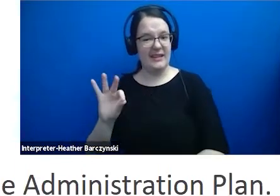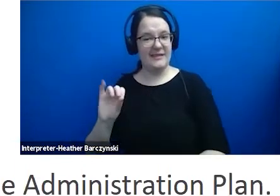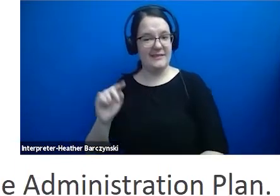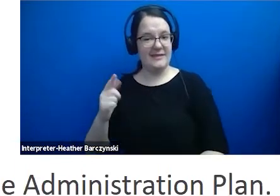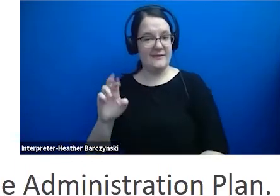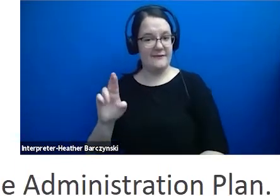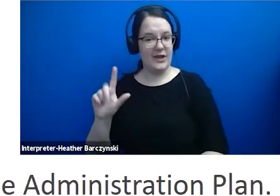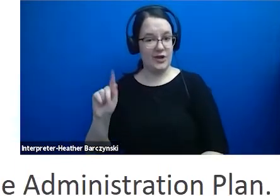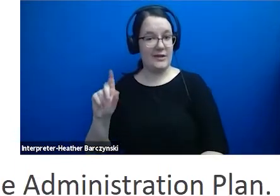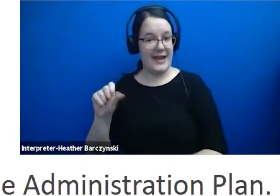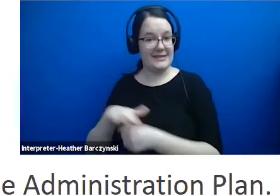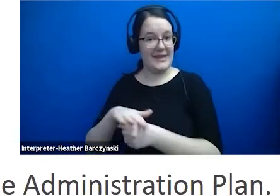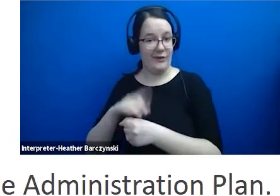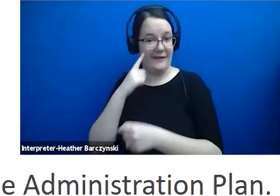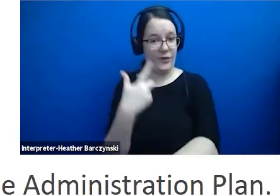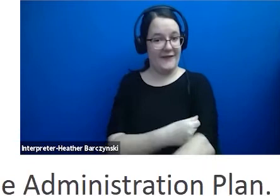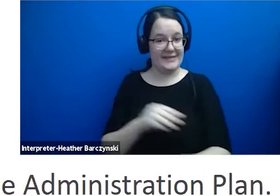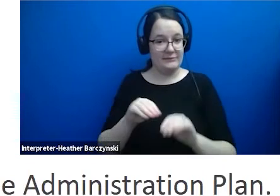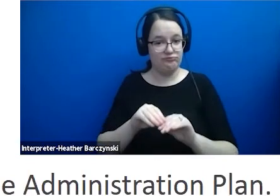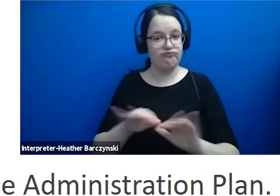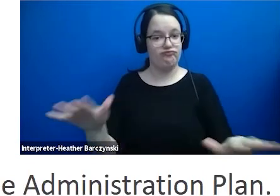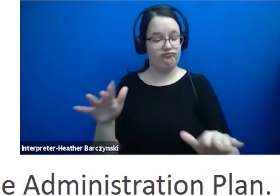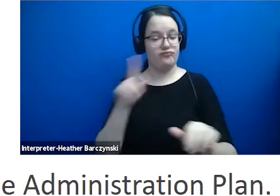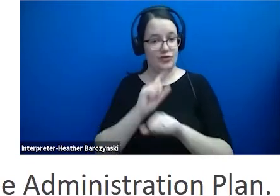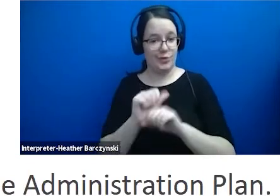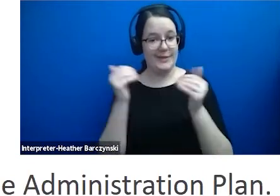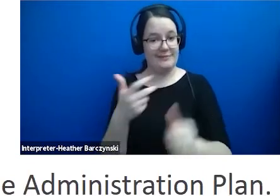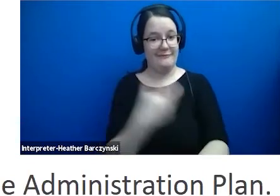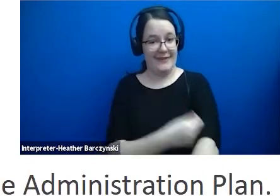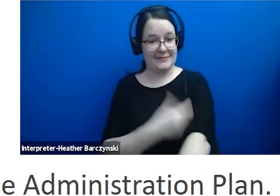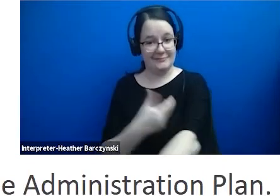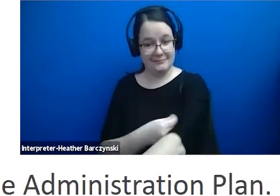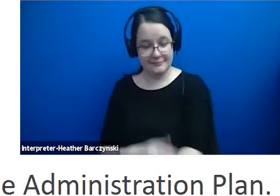this vaccine and getting it into arms and i just thought i'd tell you a little bit about what that